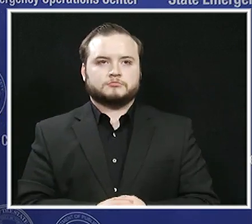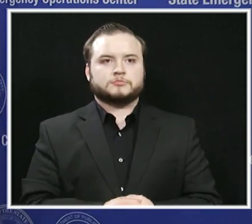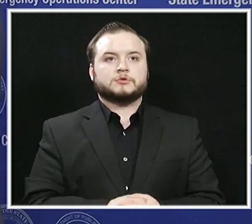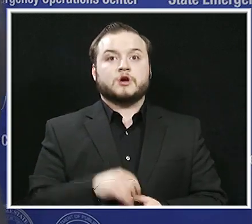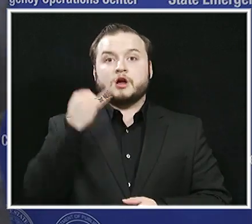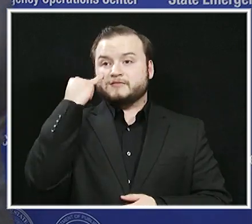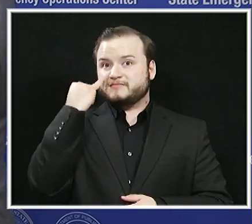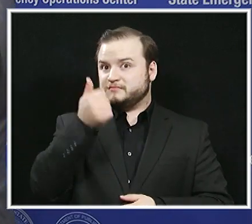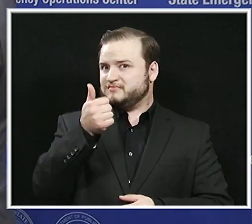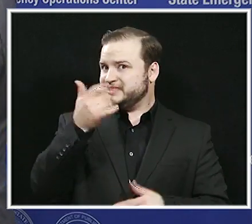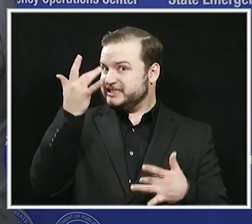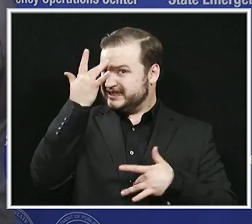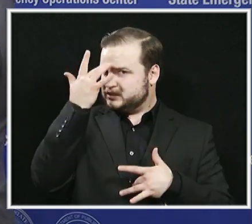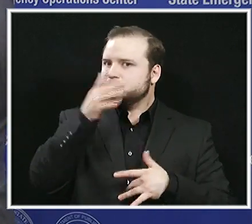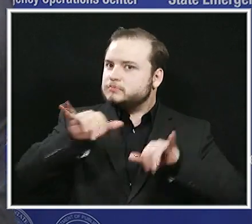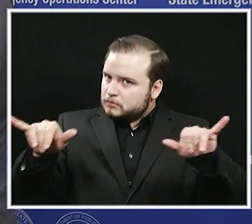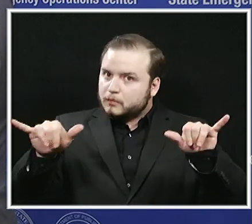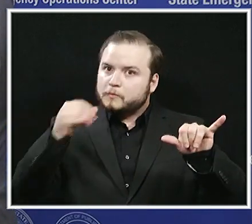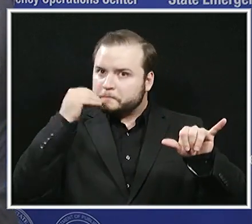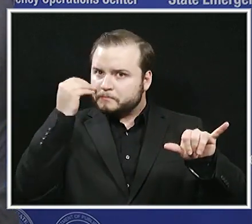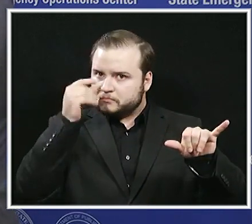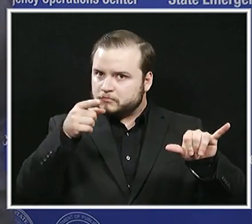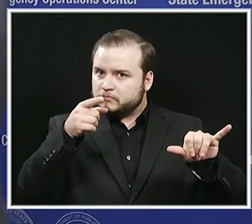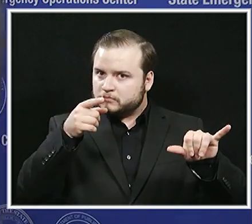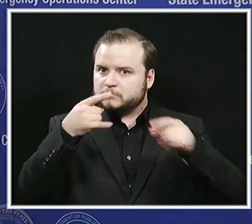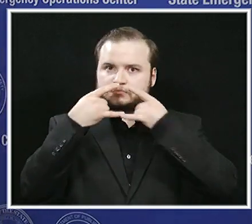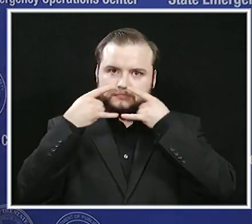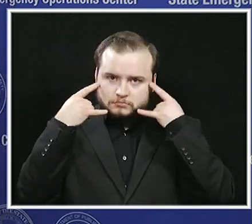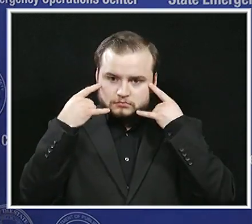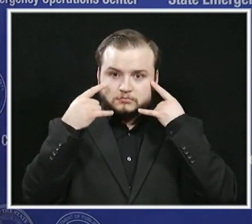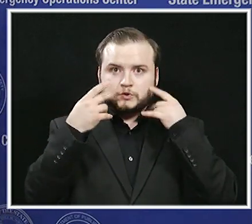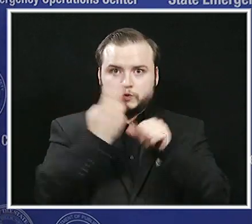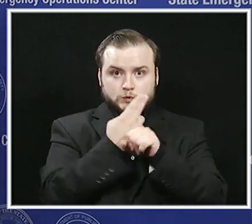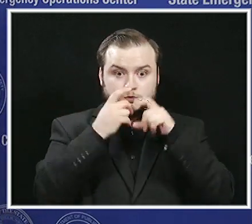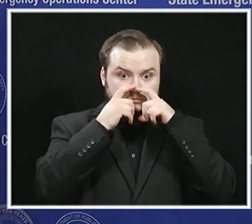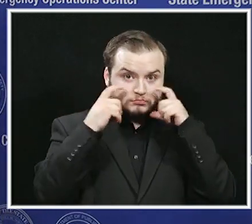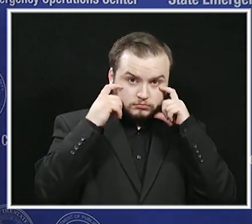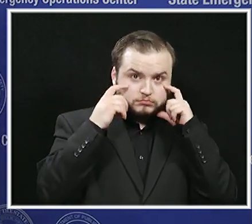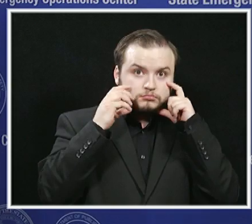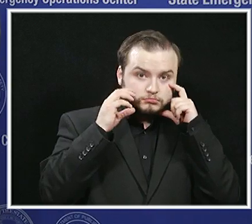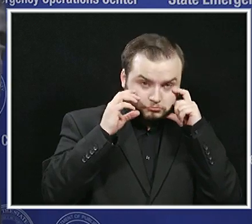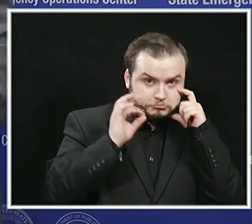that slide with social distancing, stay home if you're sick, masks, and we're continuing to test and grow